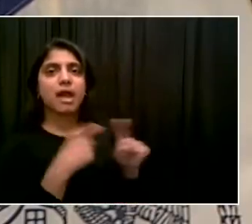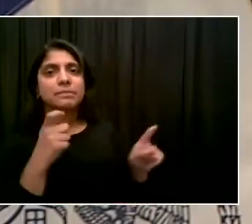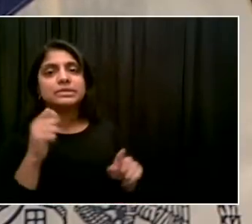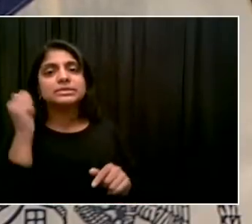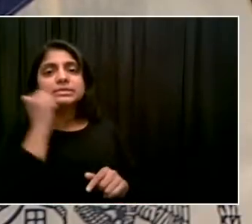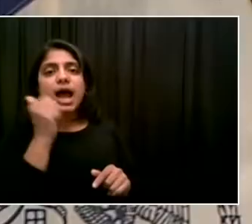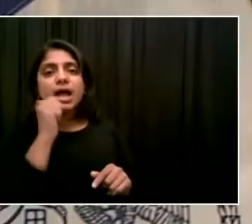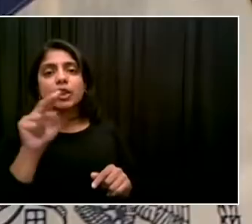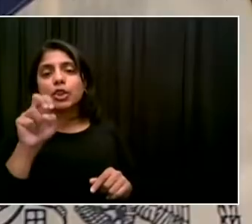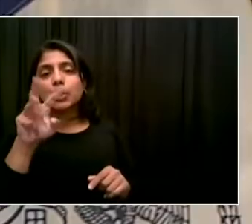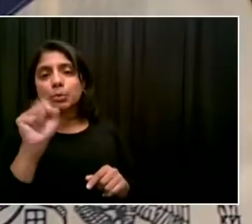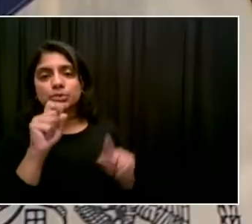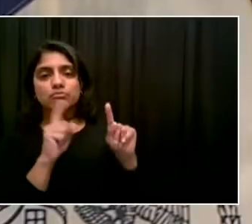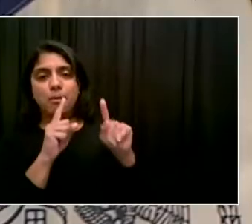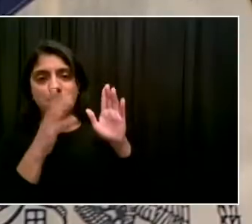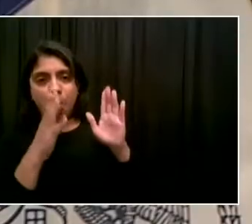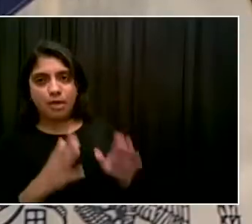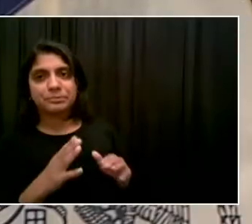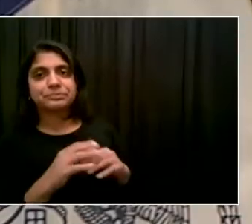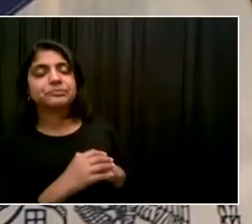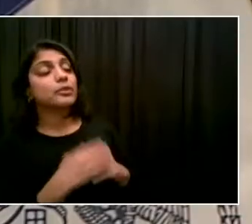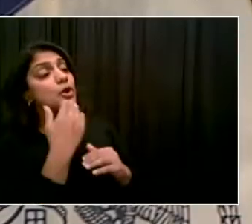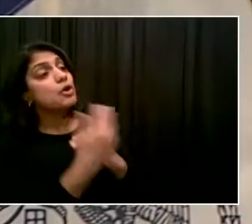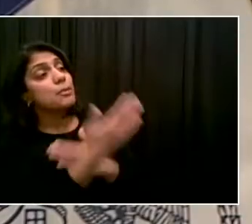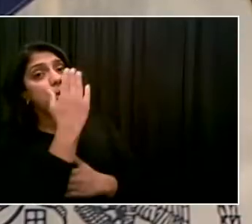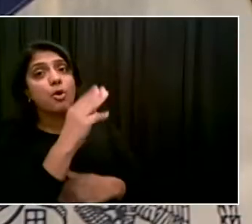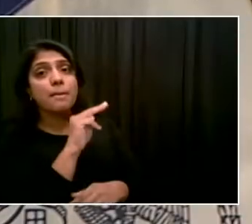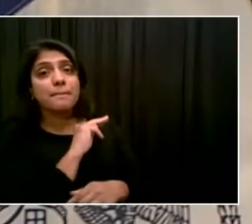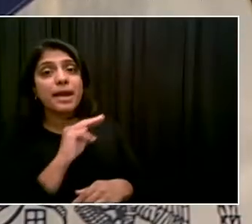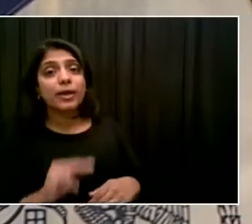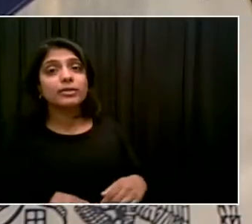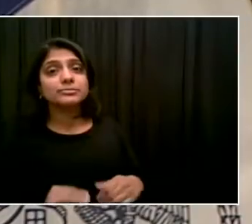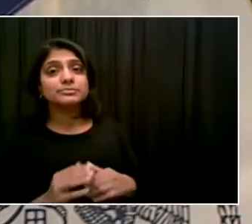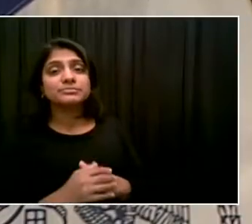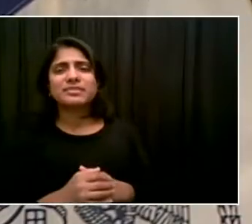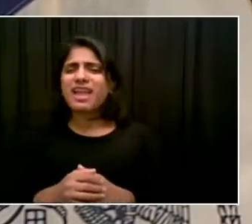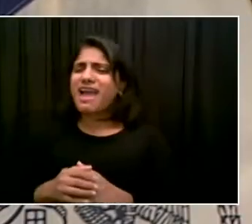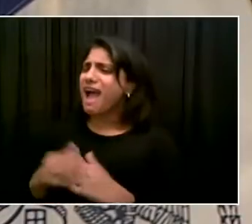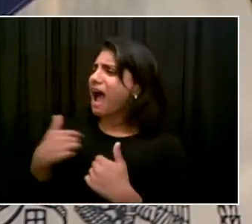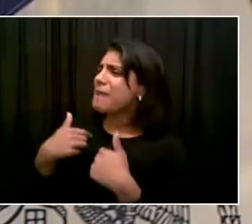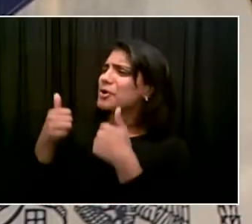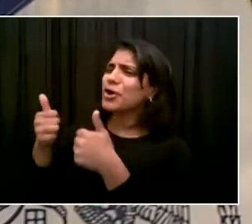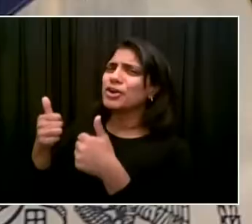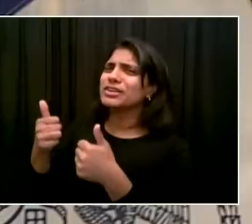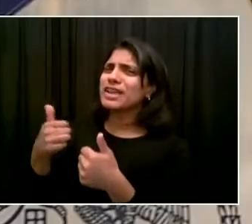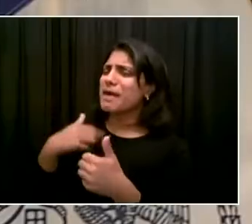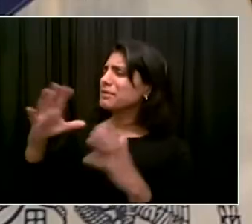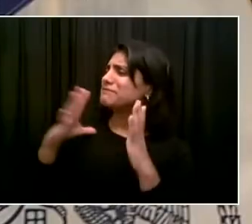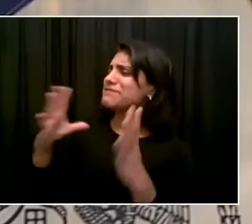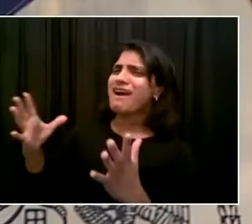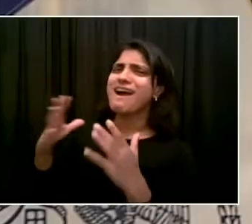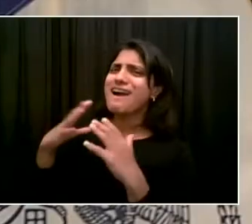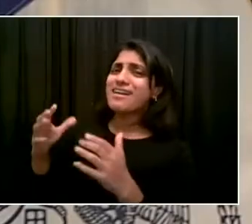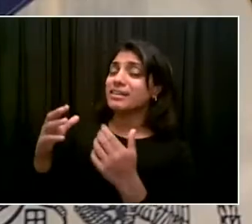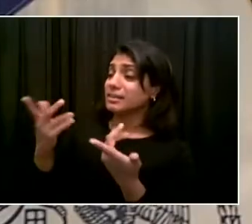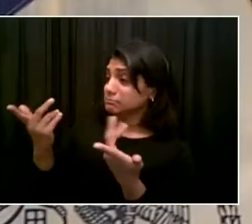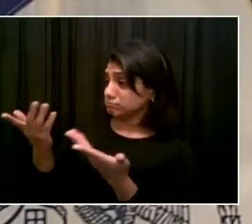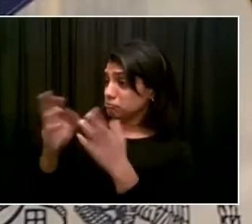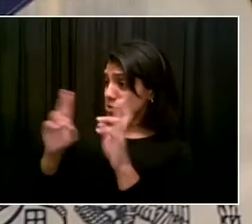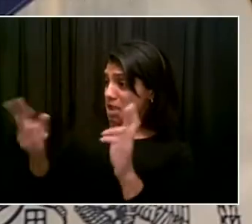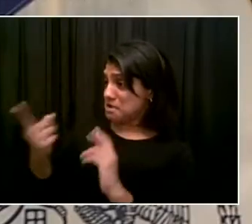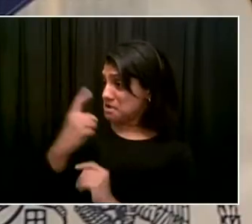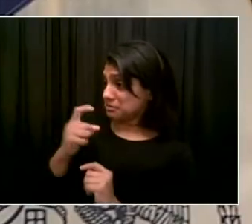DAILY NEWS.